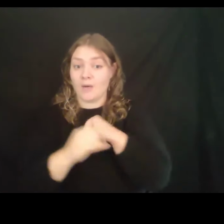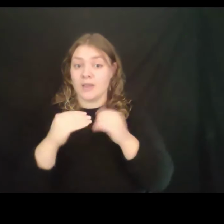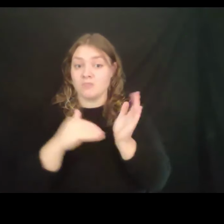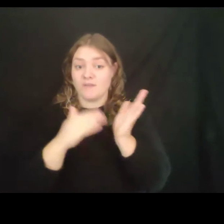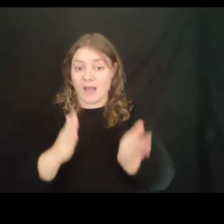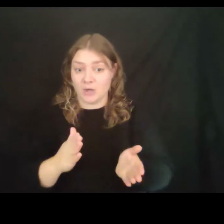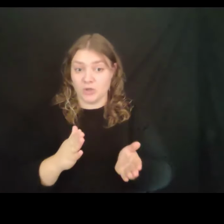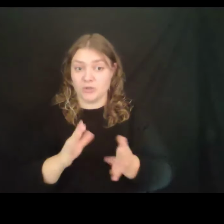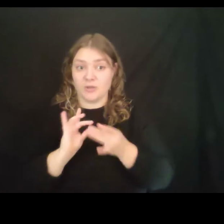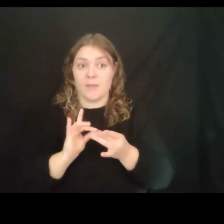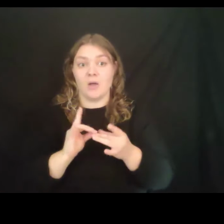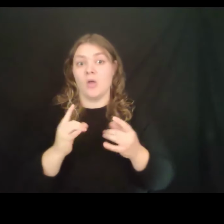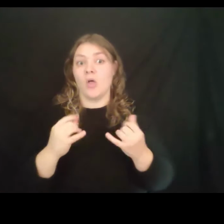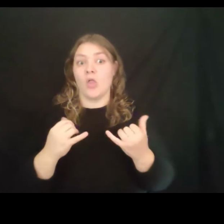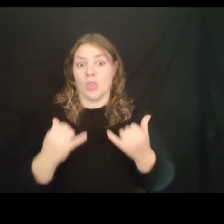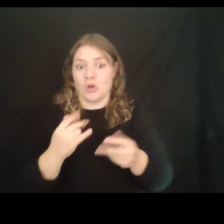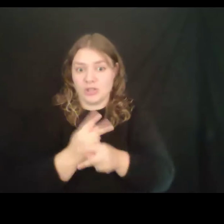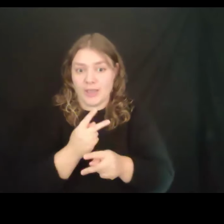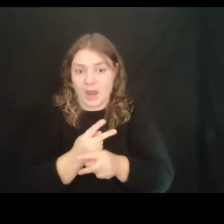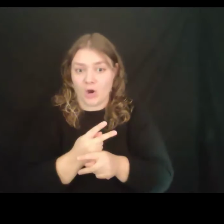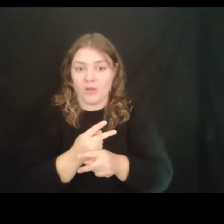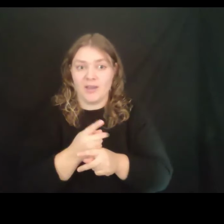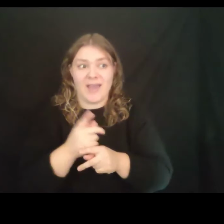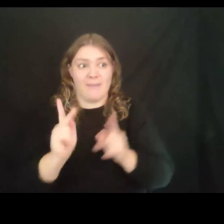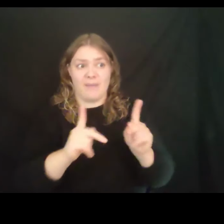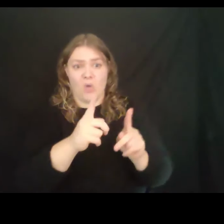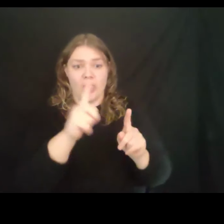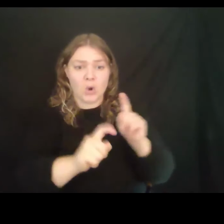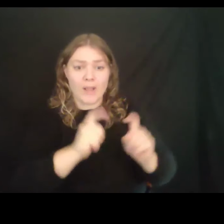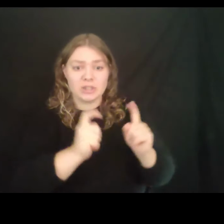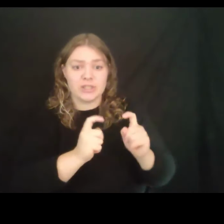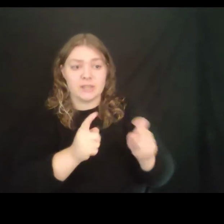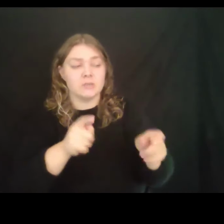the urgent care and just hearing the questions people have and hearing the feedback people share